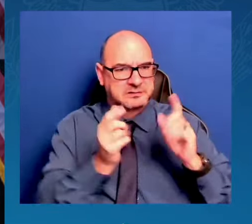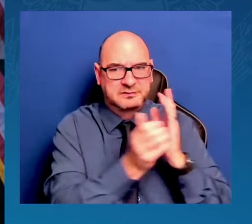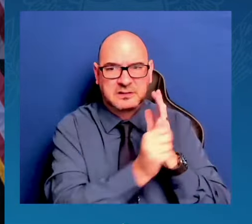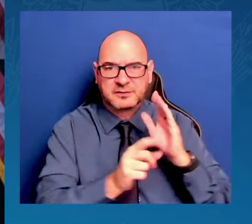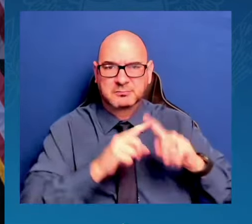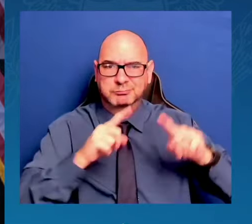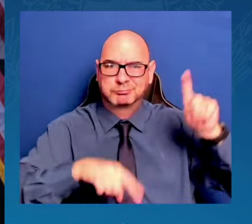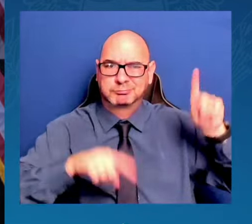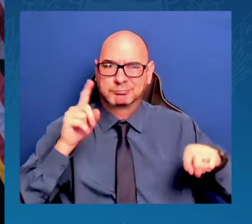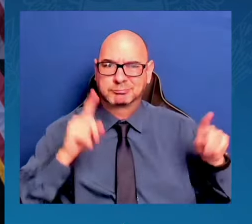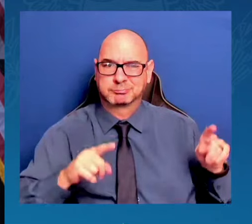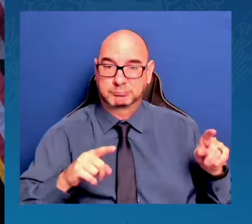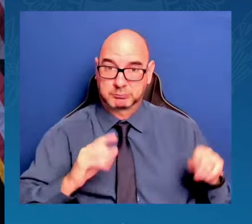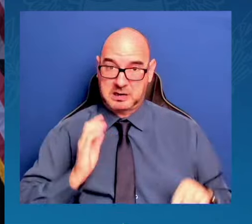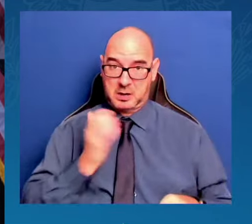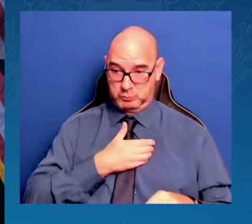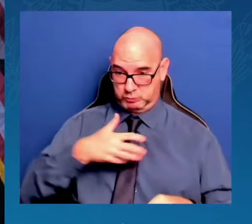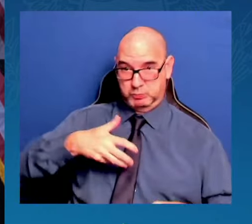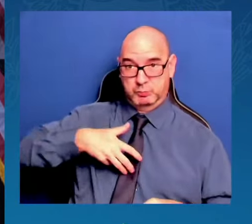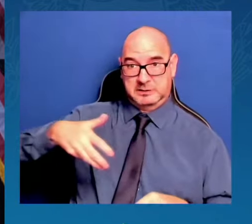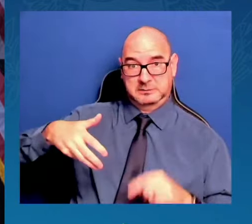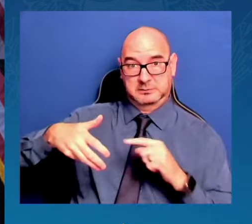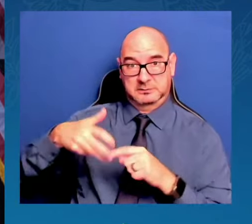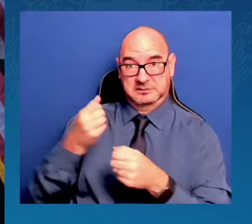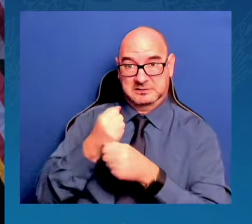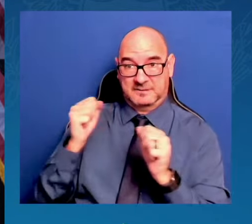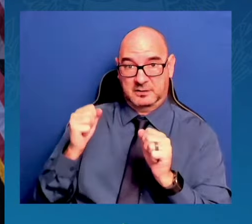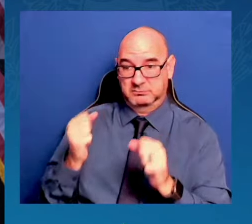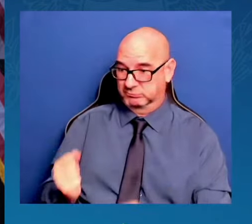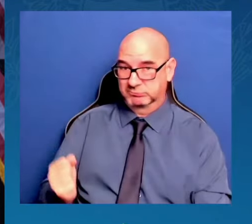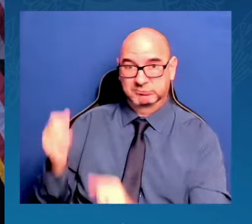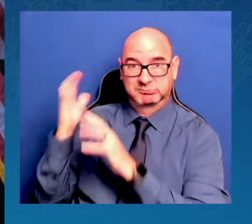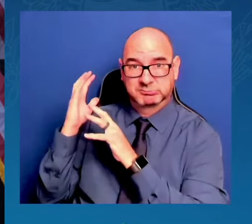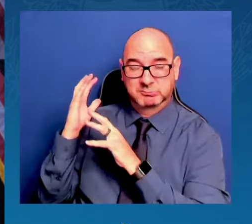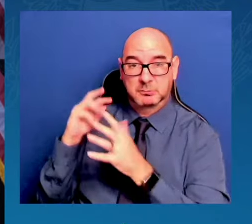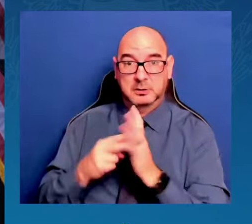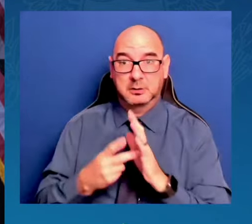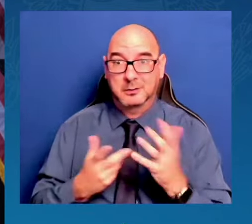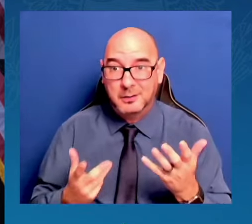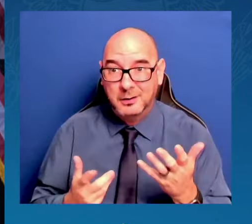has told us we are less important, less valuable, and less safe.